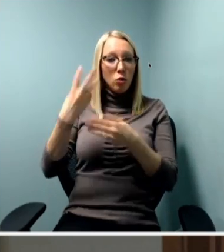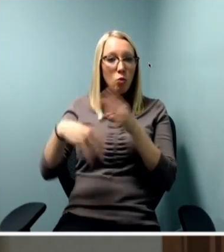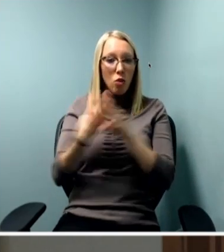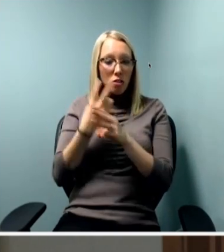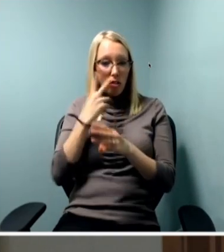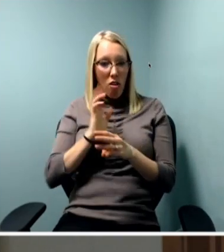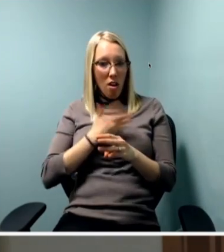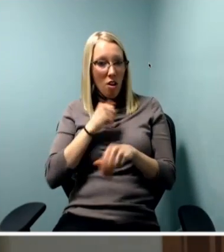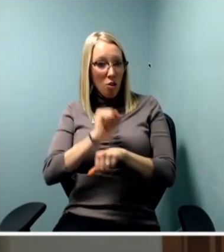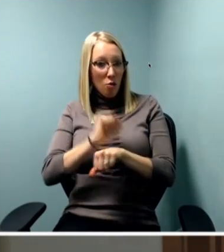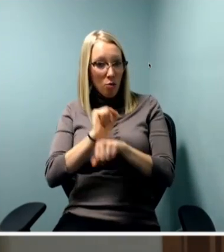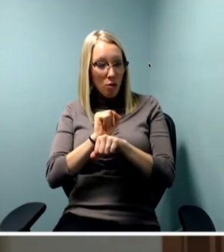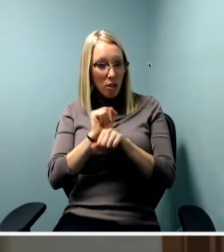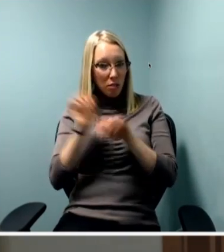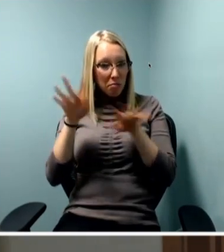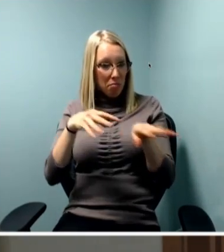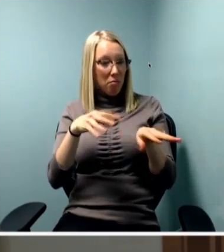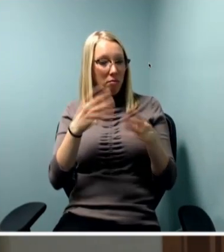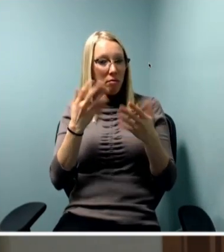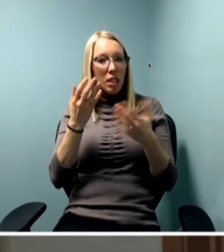And instead of just getting sympathy reviews,